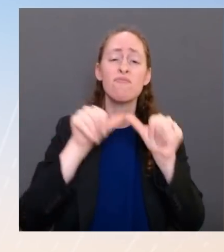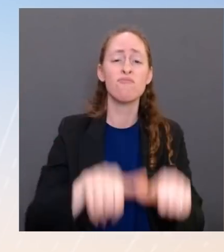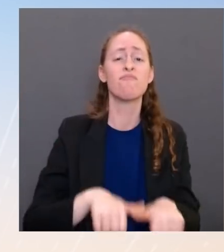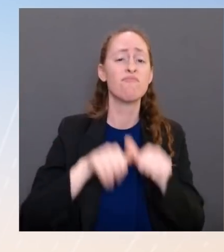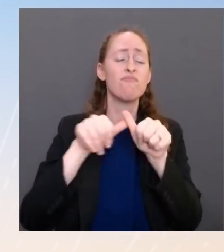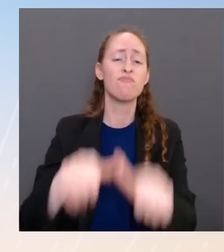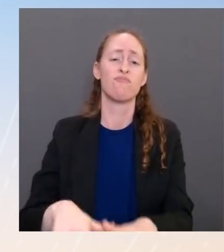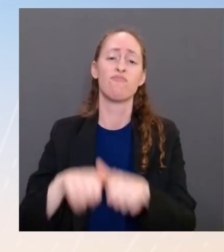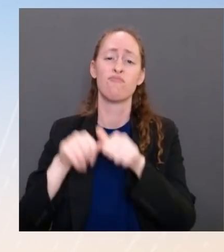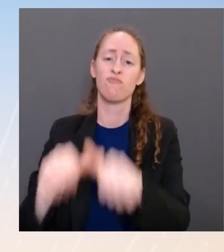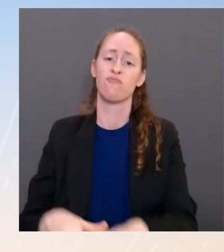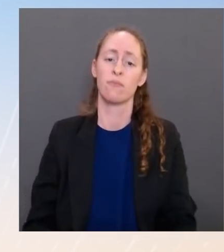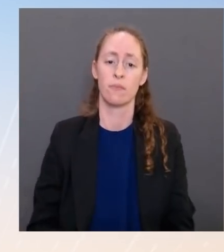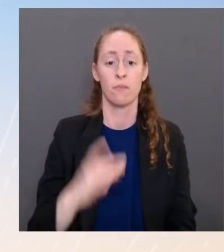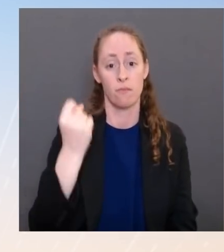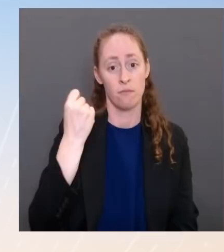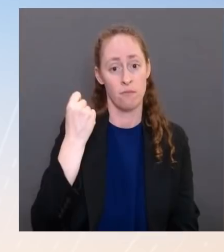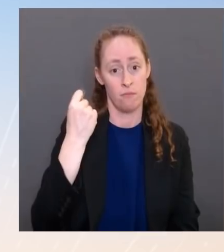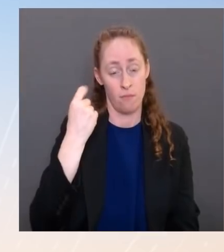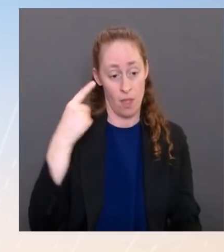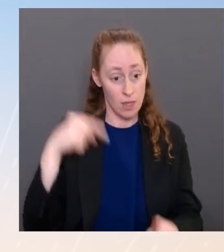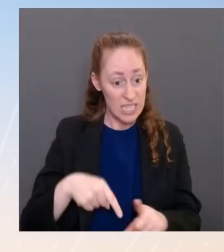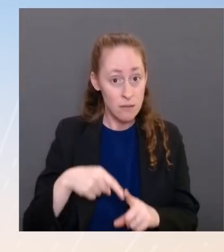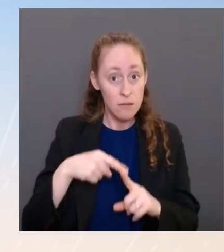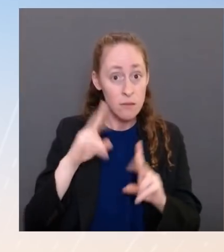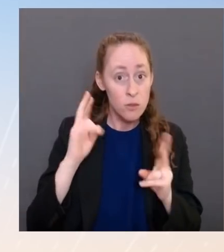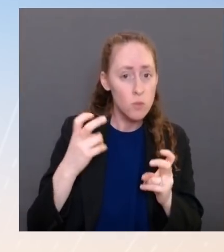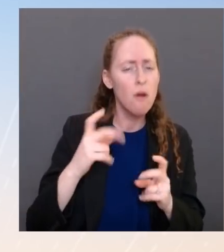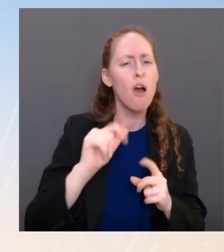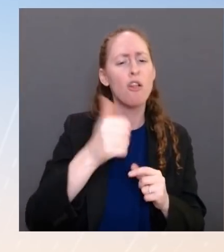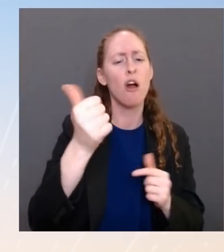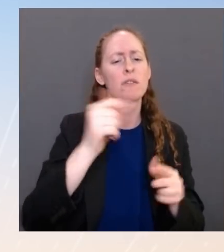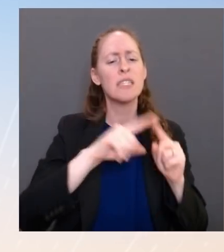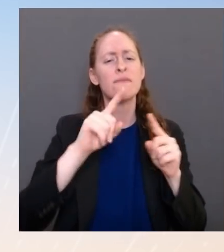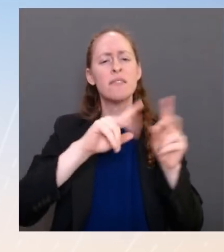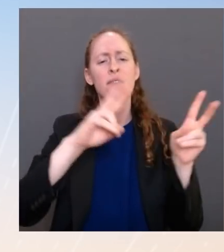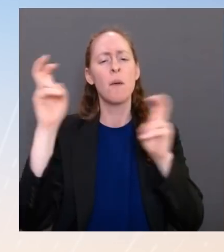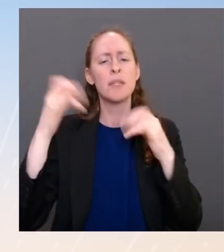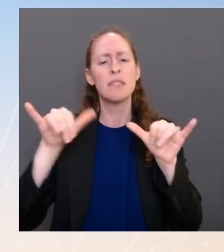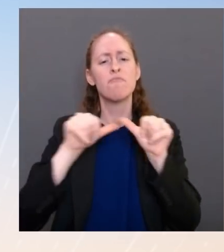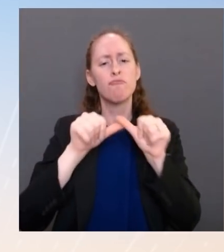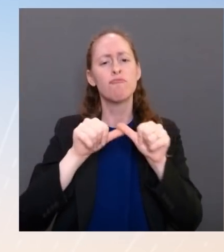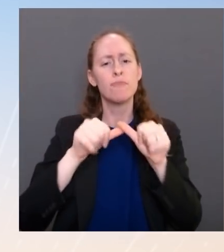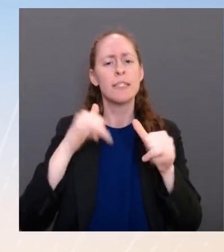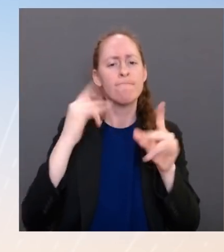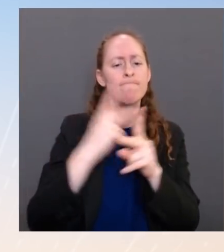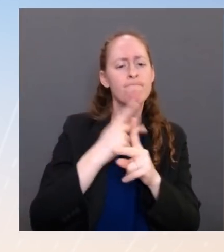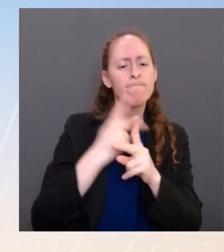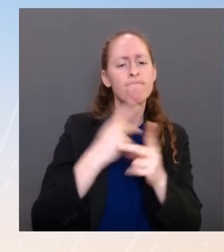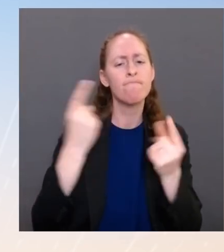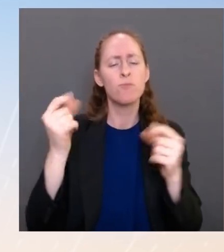But certainly we will continue to assess directly with Congress. (Cross-talk.) The Press: Wait a minute. I'm not finished. Please! Ms. Psaki: Go ahead, April.